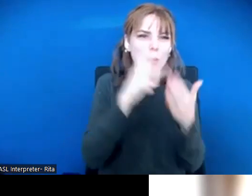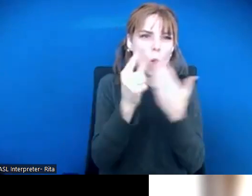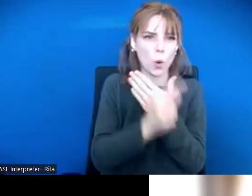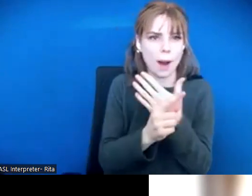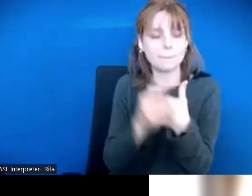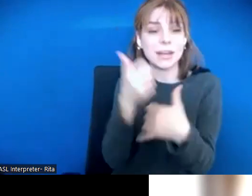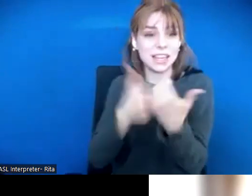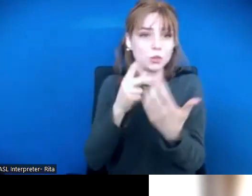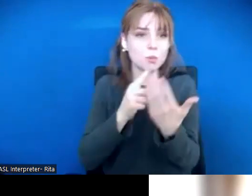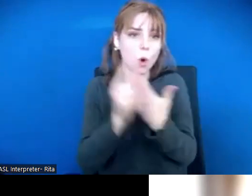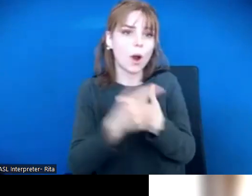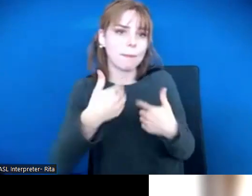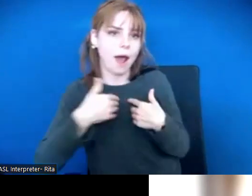Absolutely. STAR is actually a federally funded program. We are hundred percent federally funded. Every state and sex territories in the U.S.